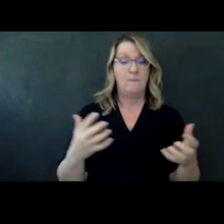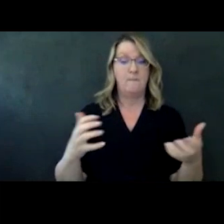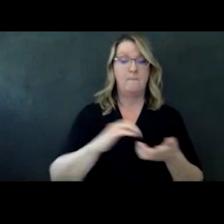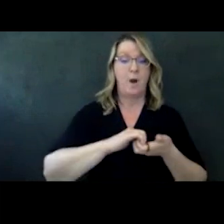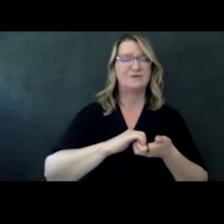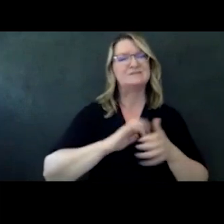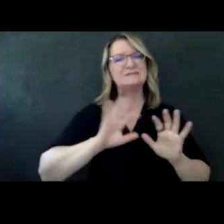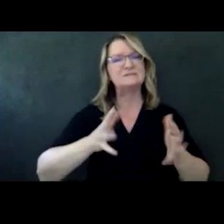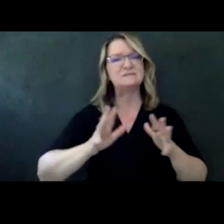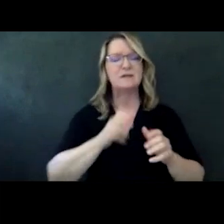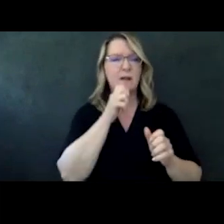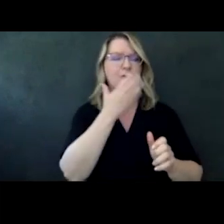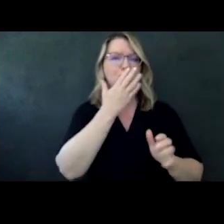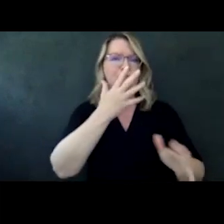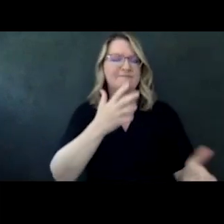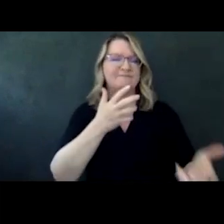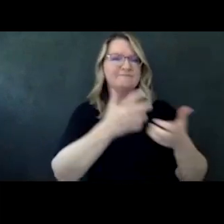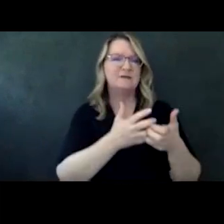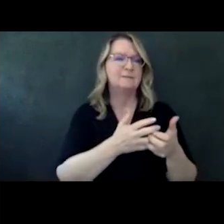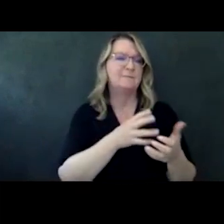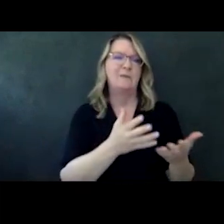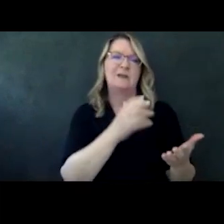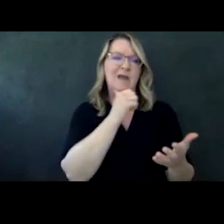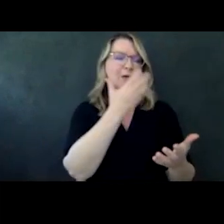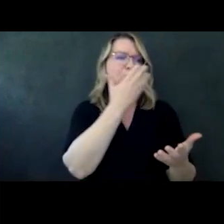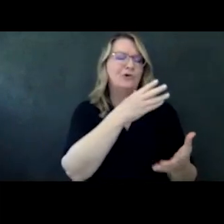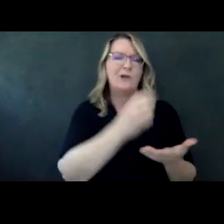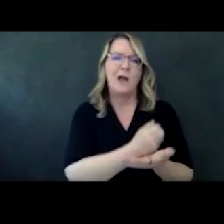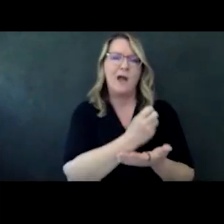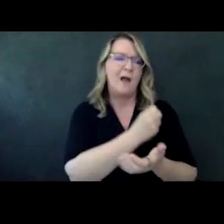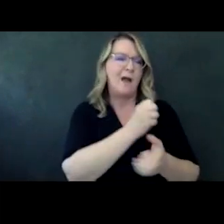the quality employment opportunities you know they deserve? I'll give you a moment